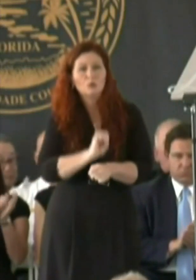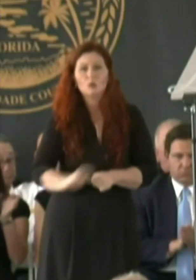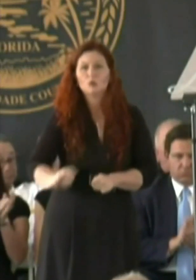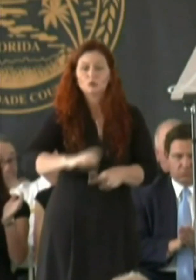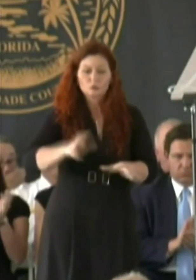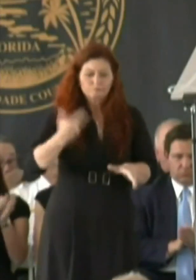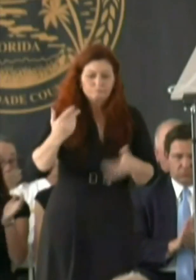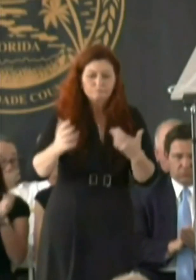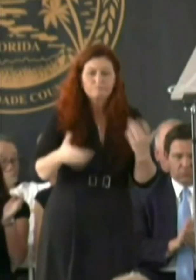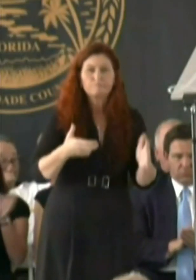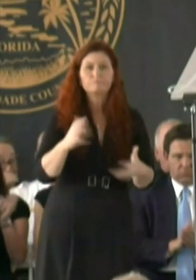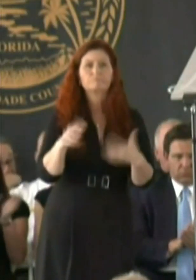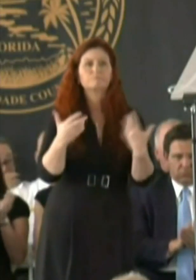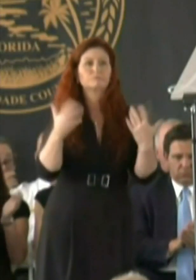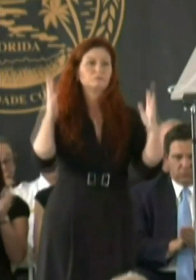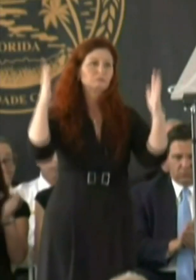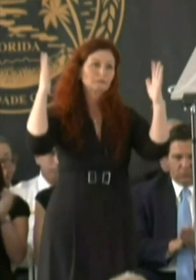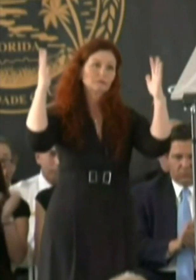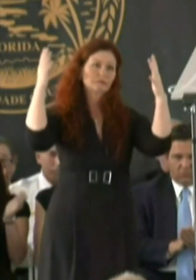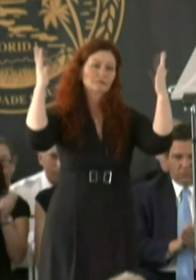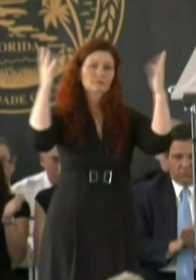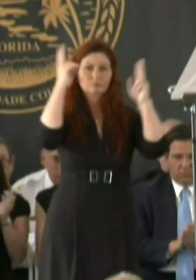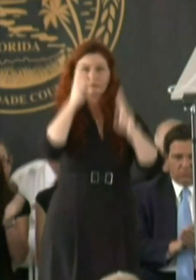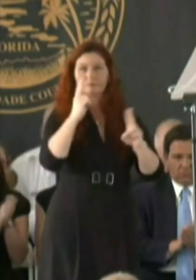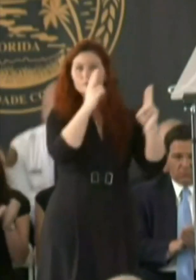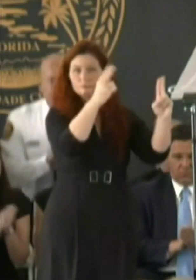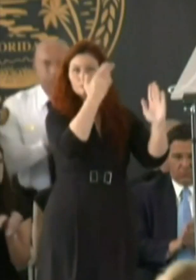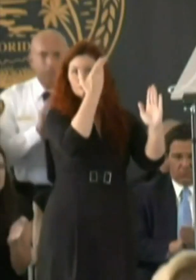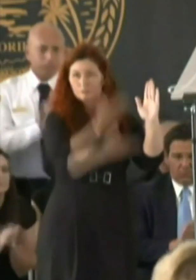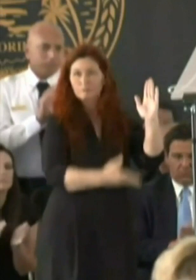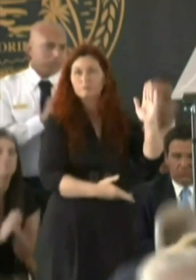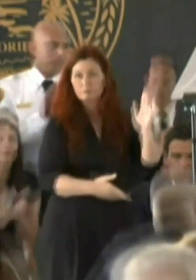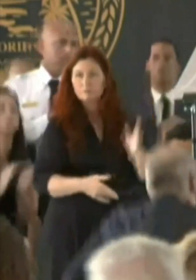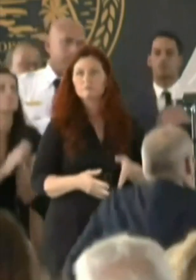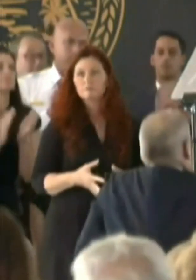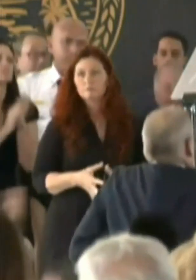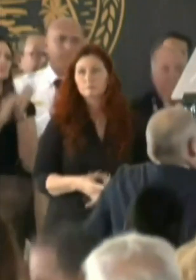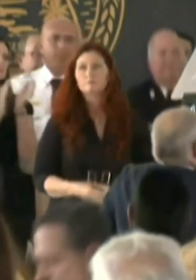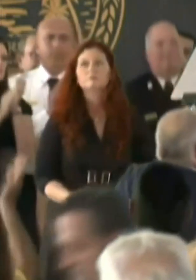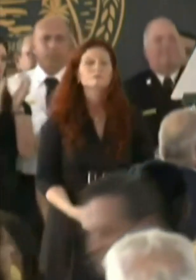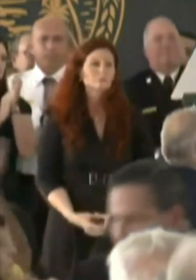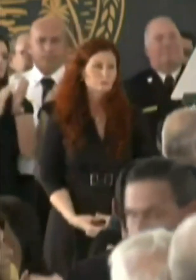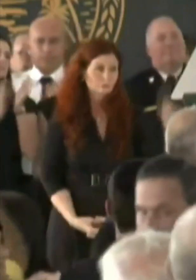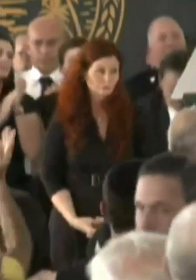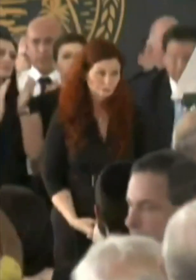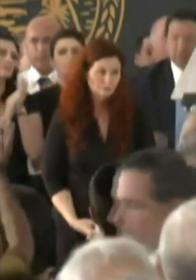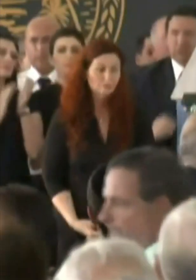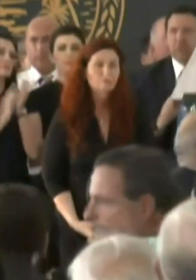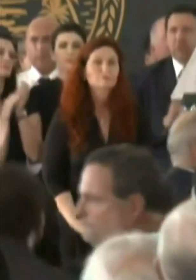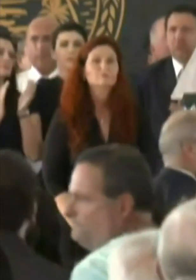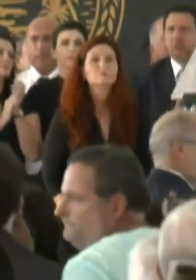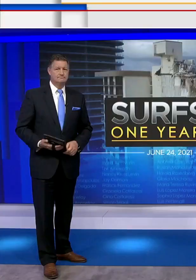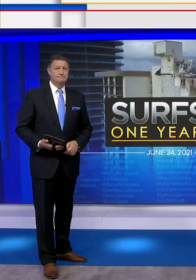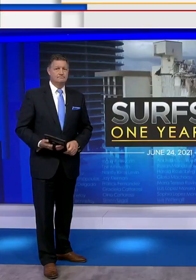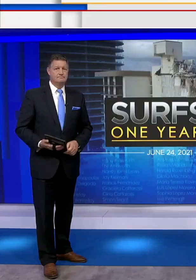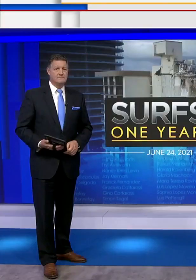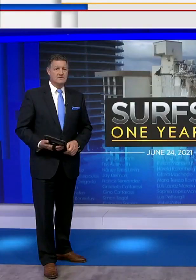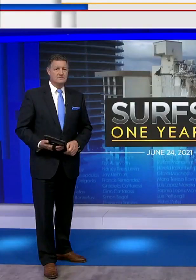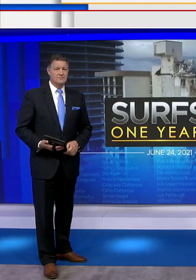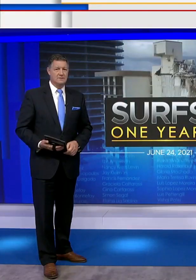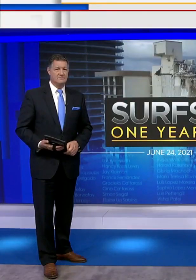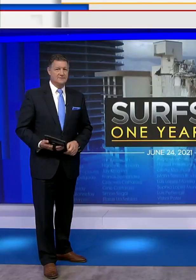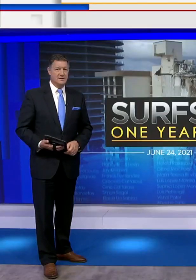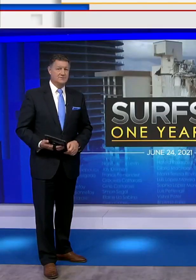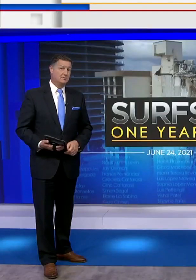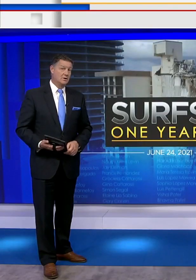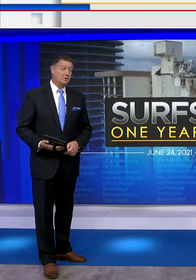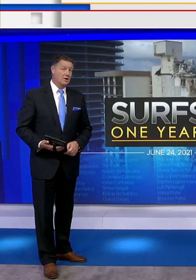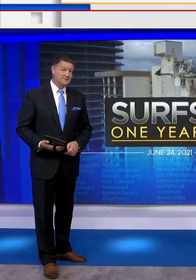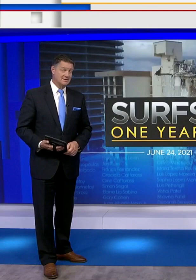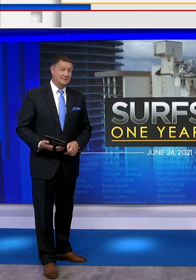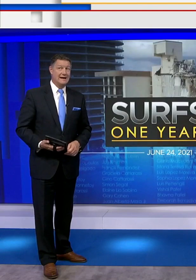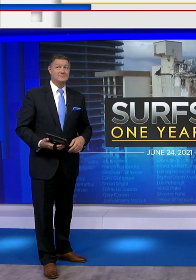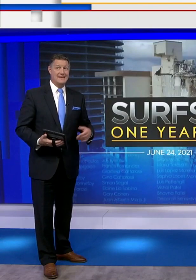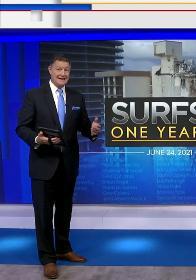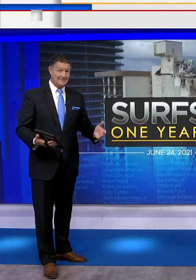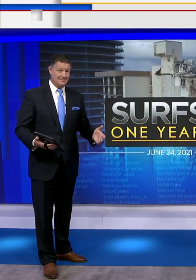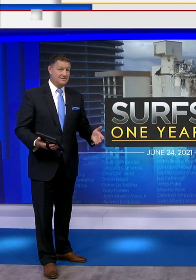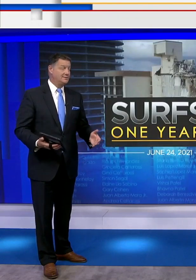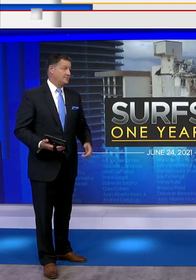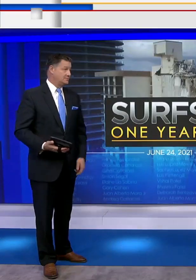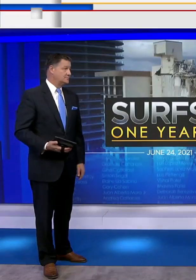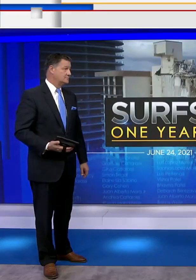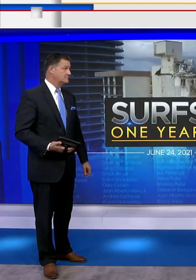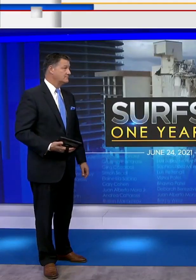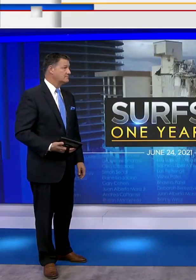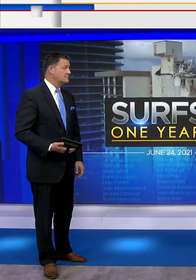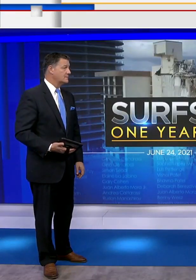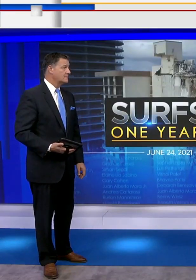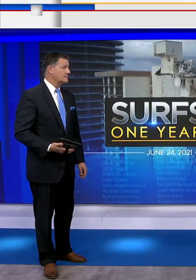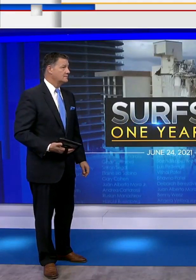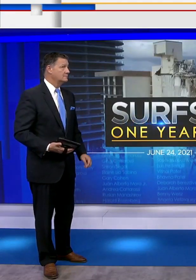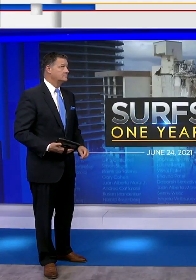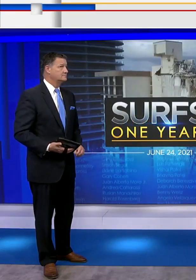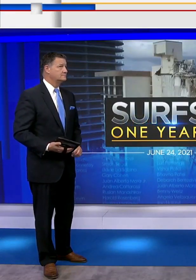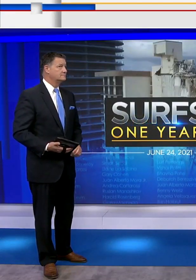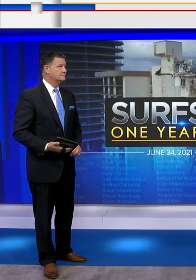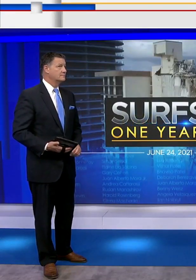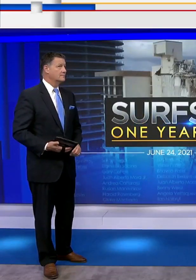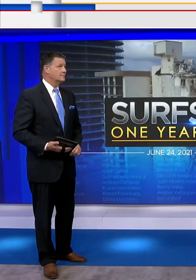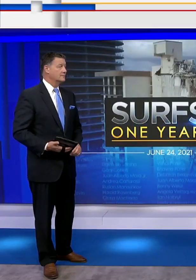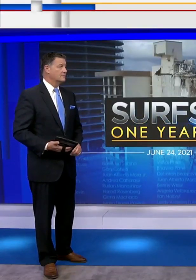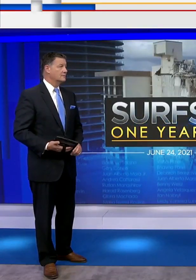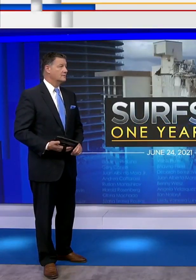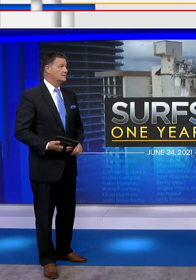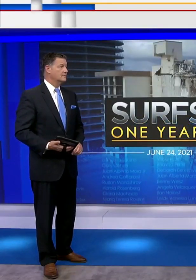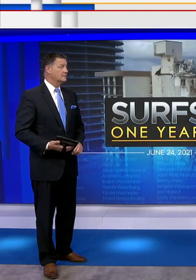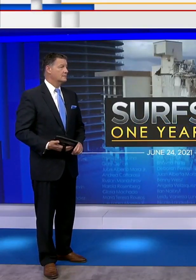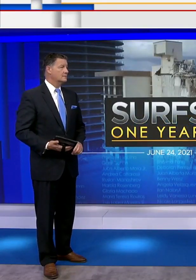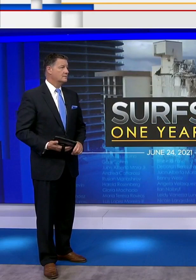YOUR LOVE.